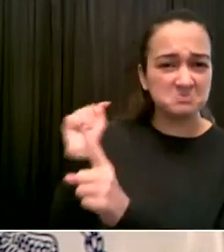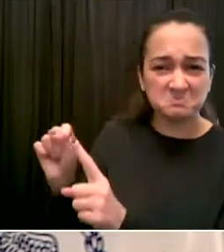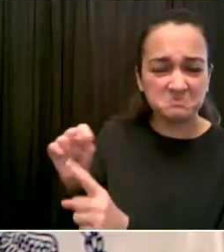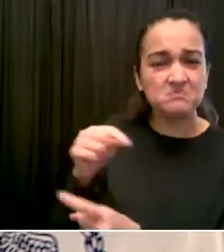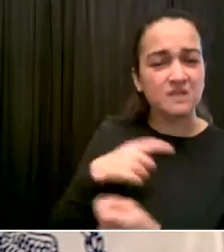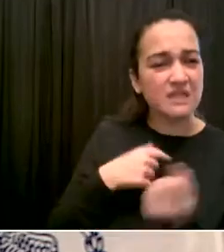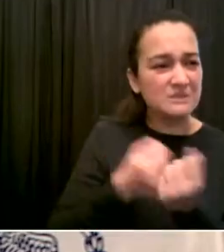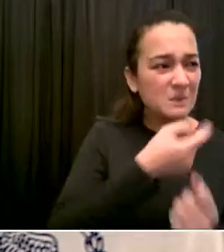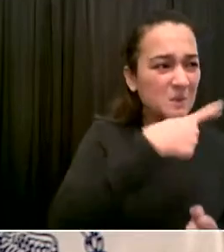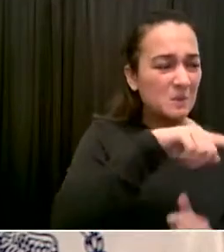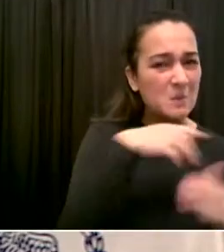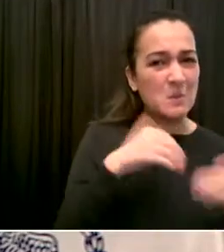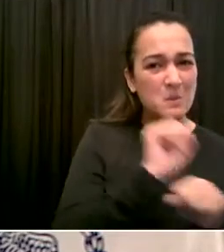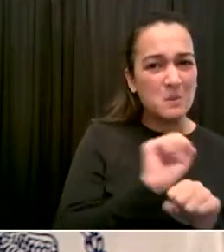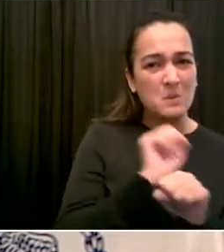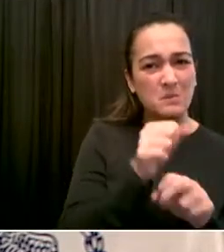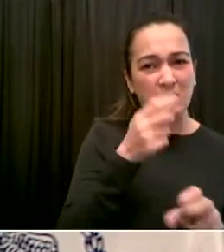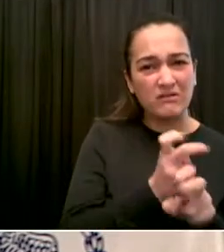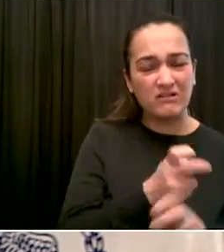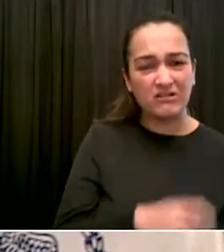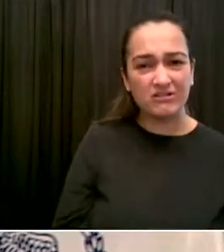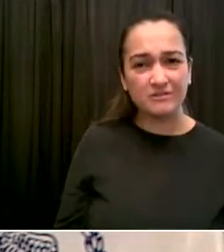WAY I DESCRIBED THIS.